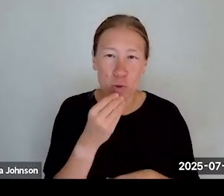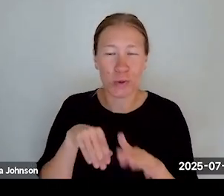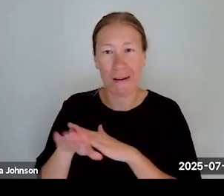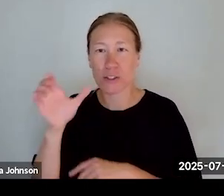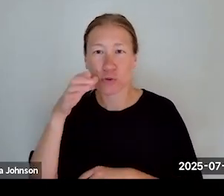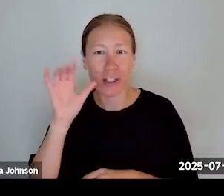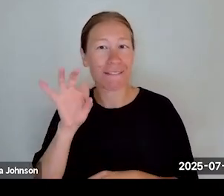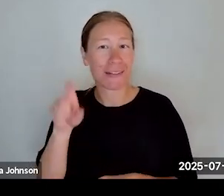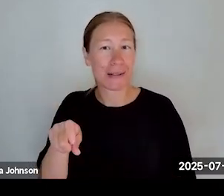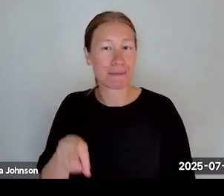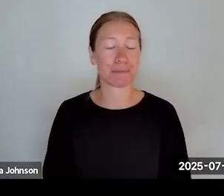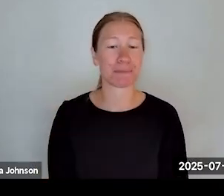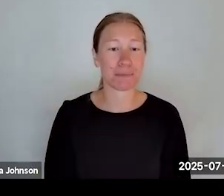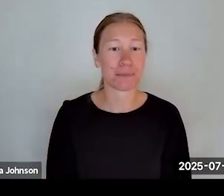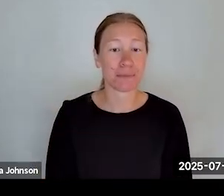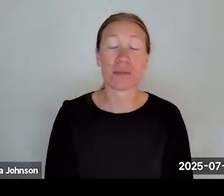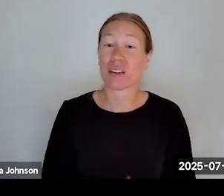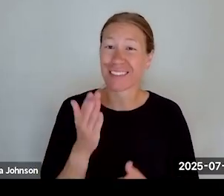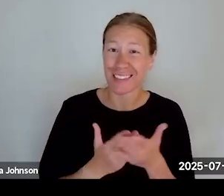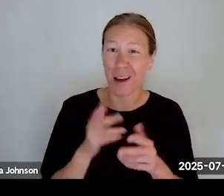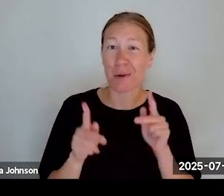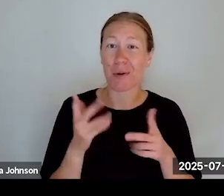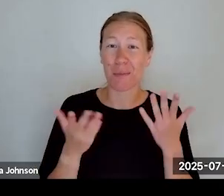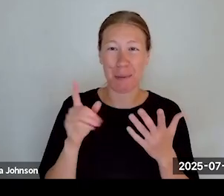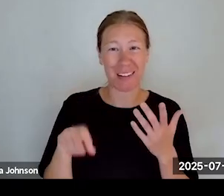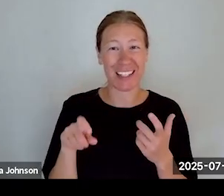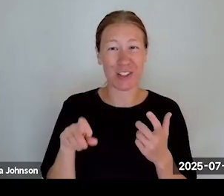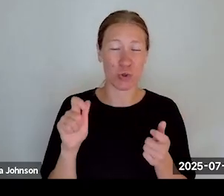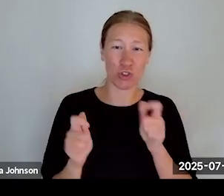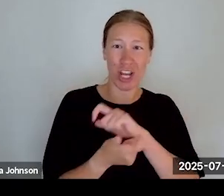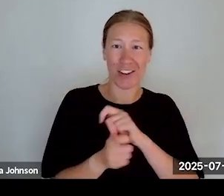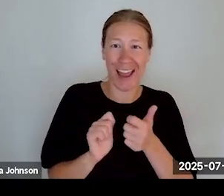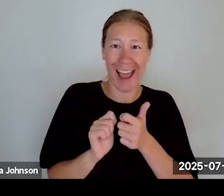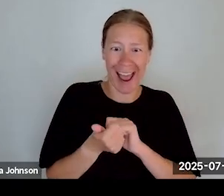Some individuals may also need to modify how they perform their physical tasks.